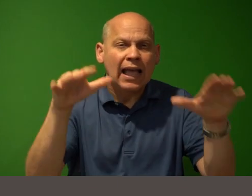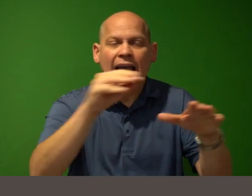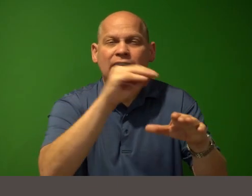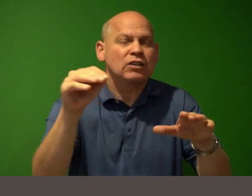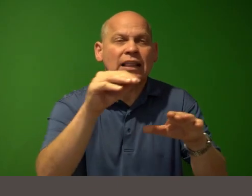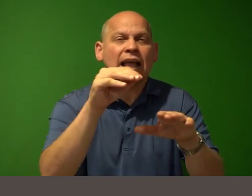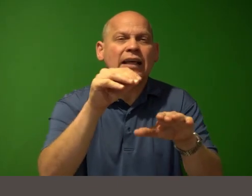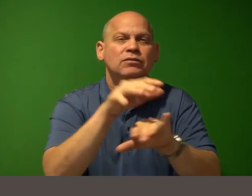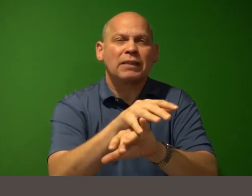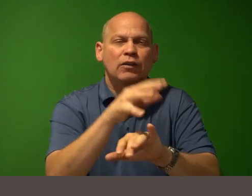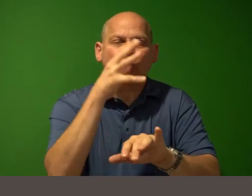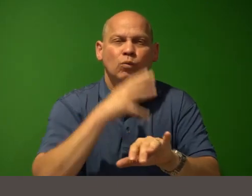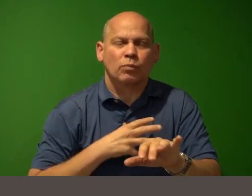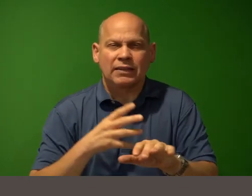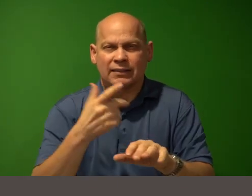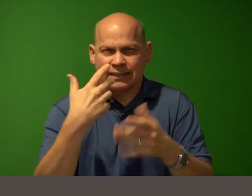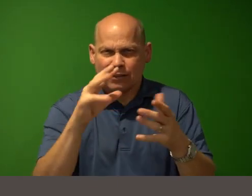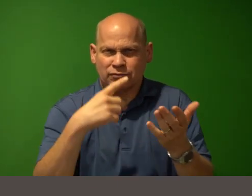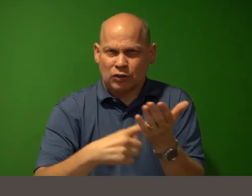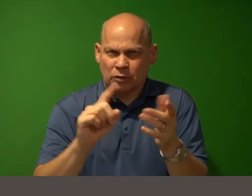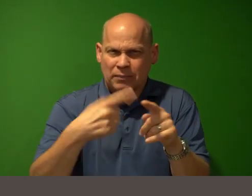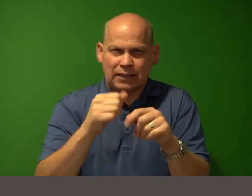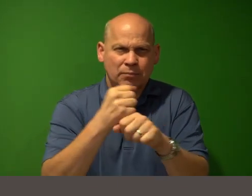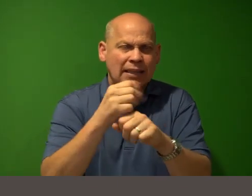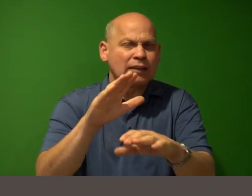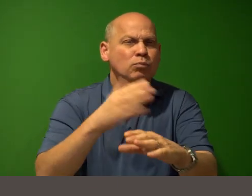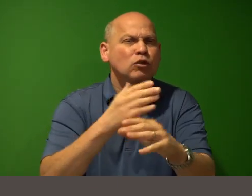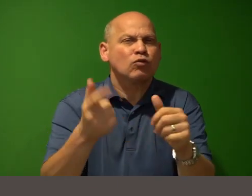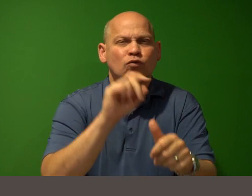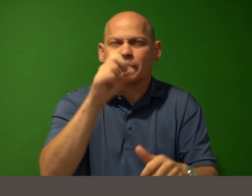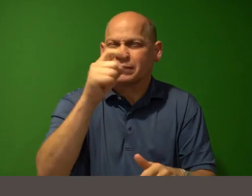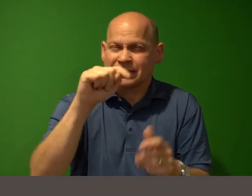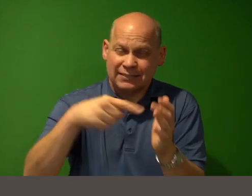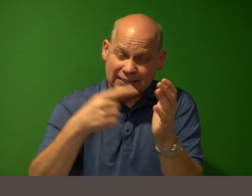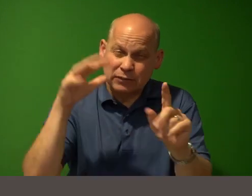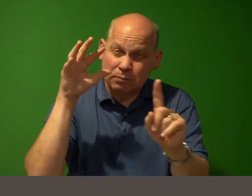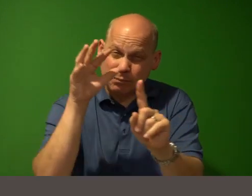Let's talk about making music from text. This is a popular quote from Spider-Man.